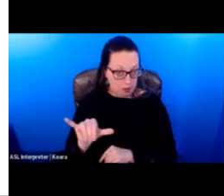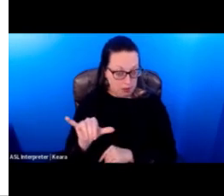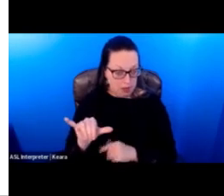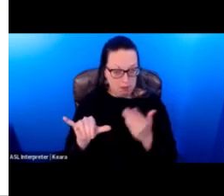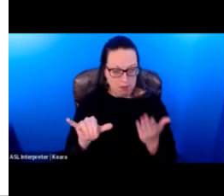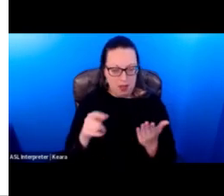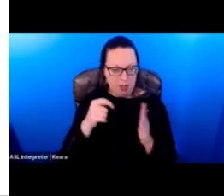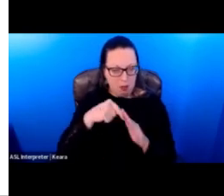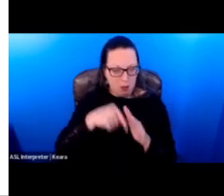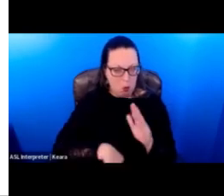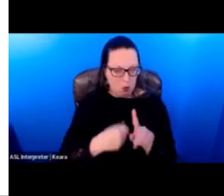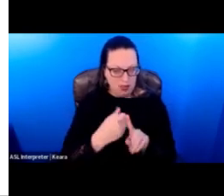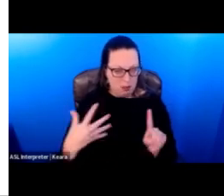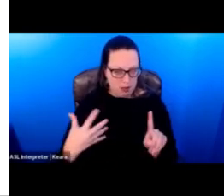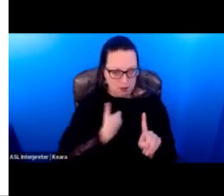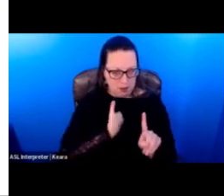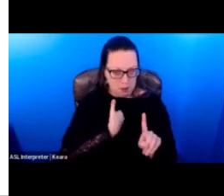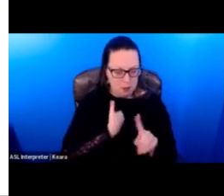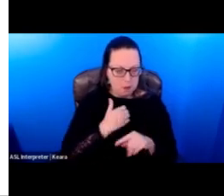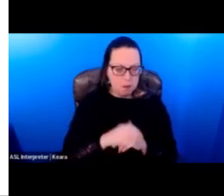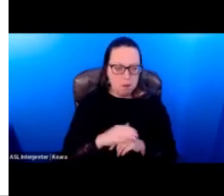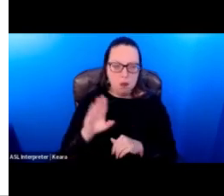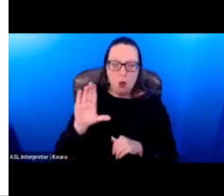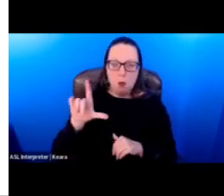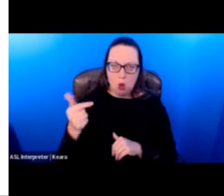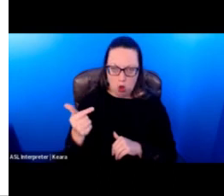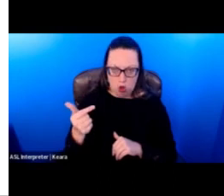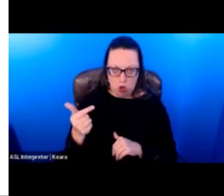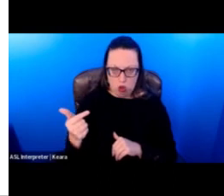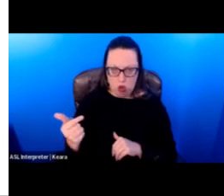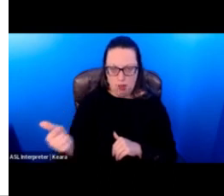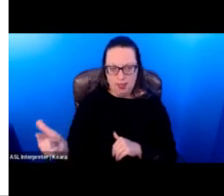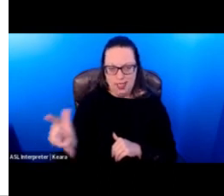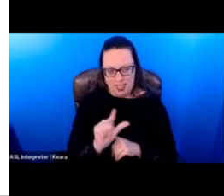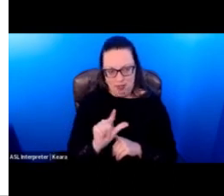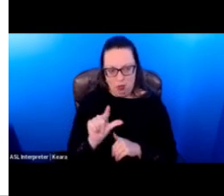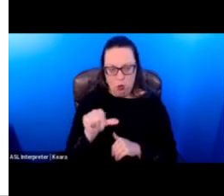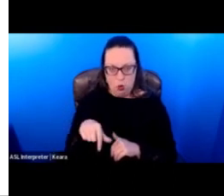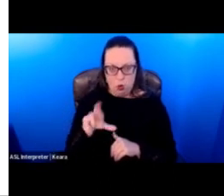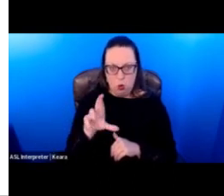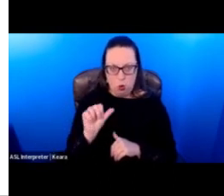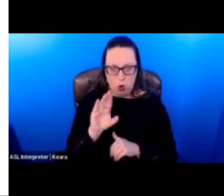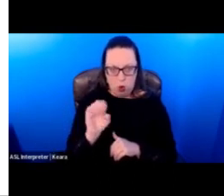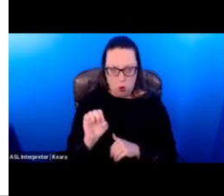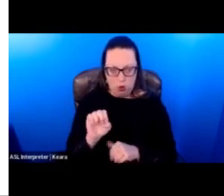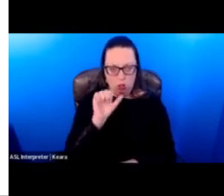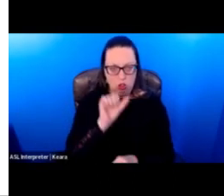detail. So the blog on the left side with the QR code is Job Retention After Brain Injury-